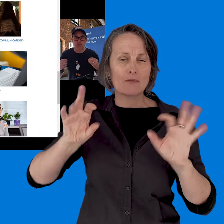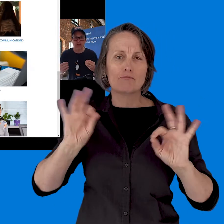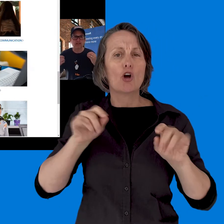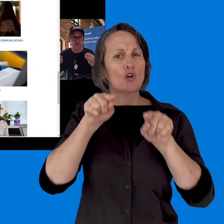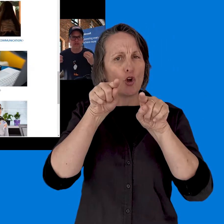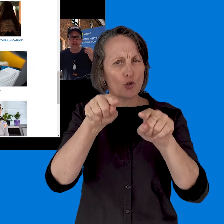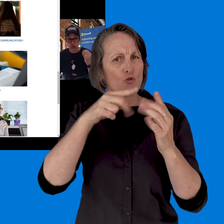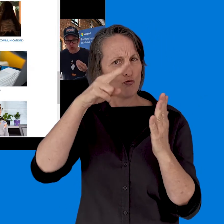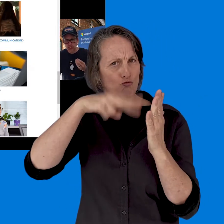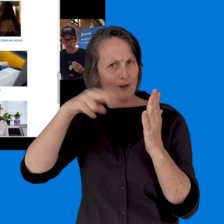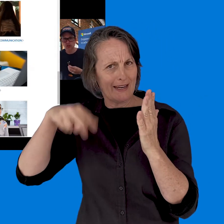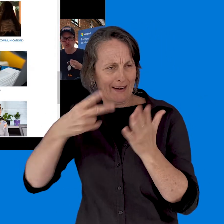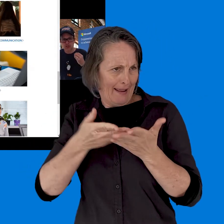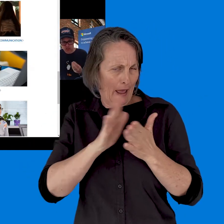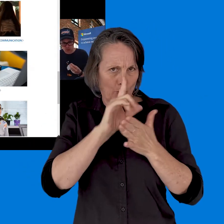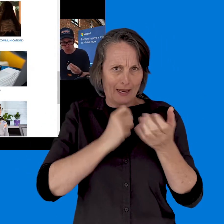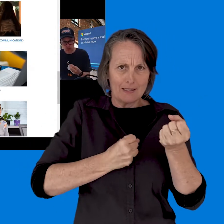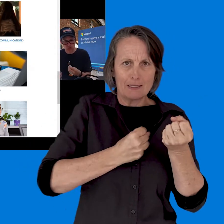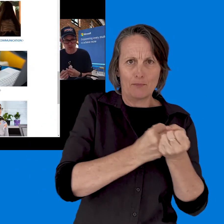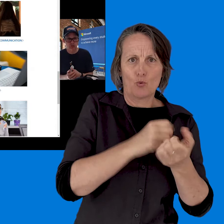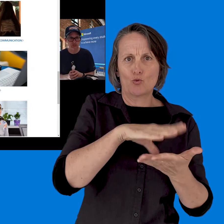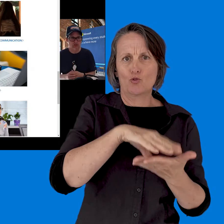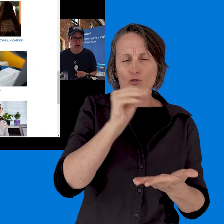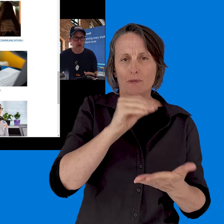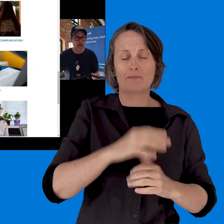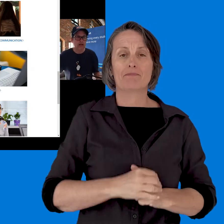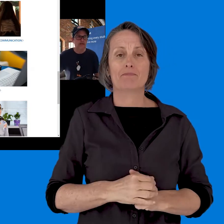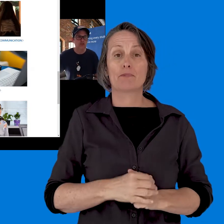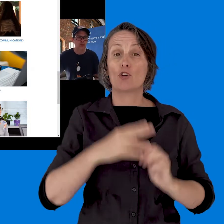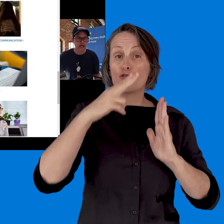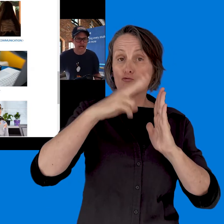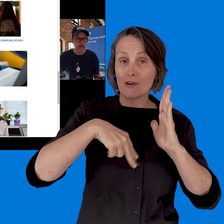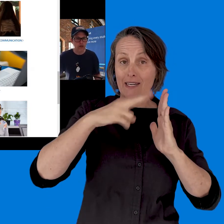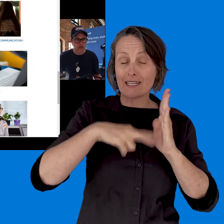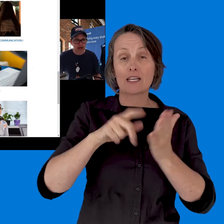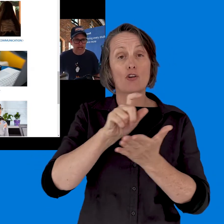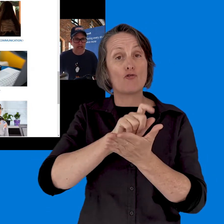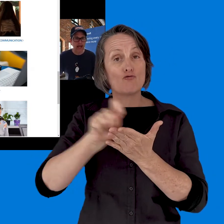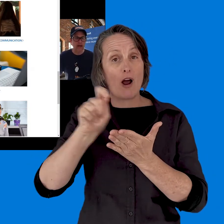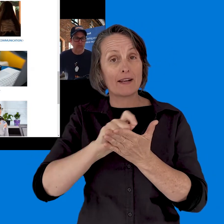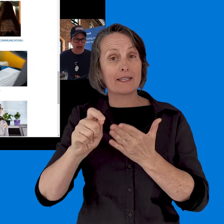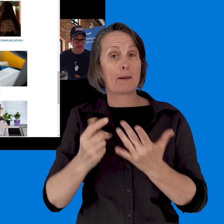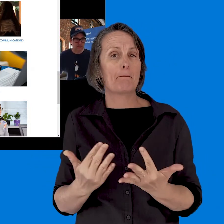I mean stuff that you can use to support your students as well. So reading, writing, and maths. OK.